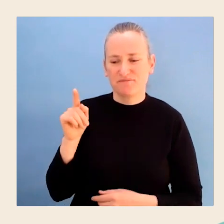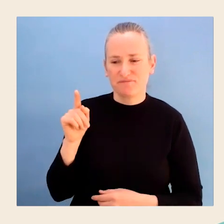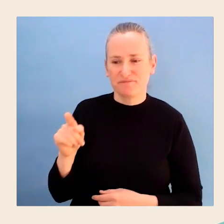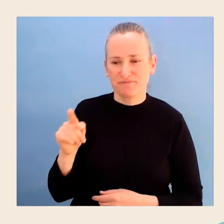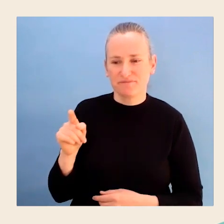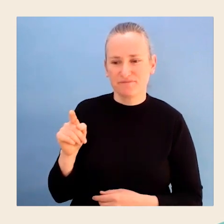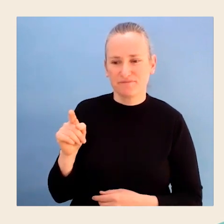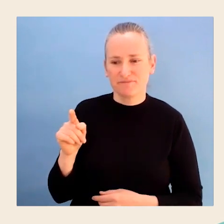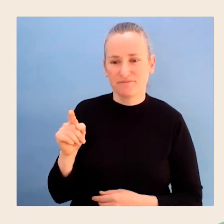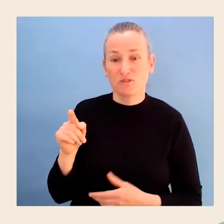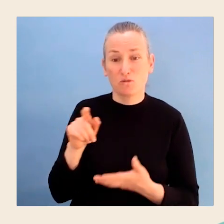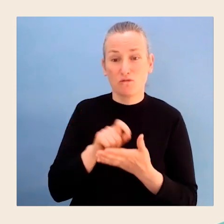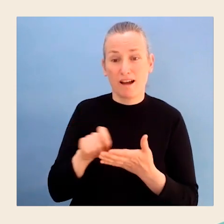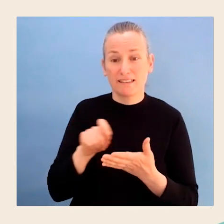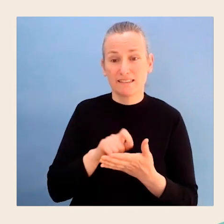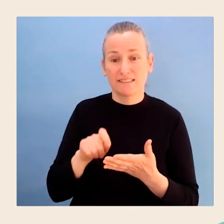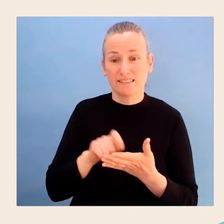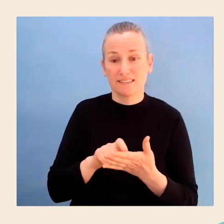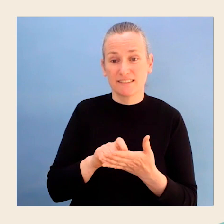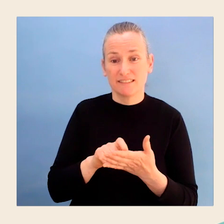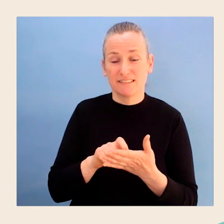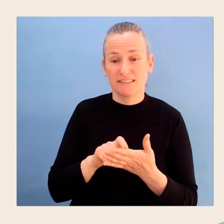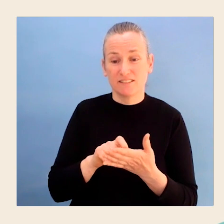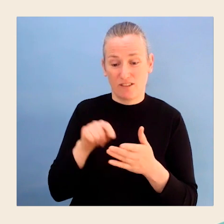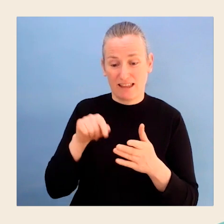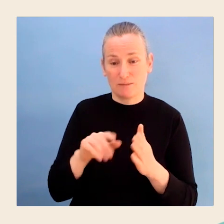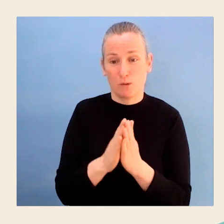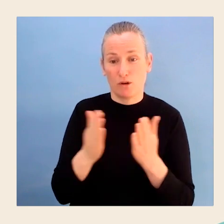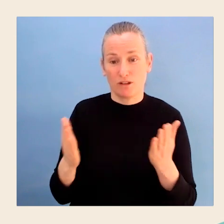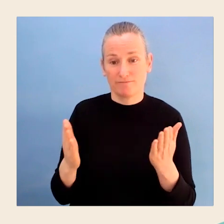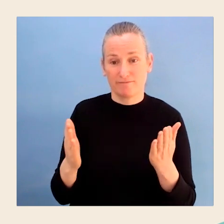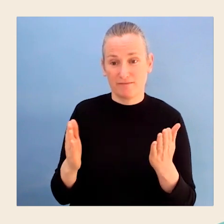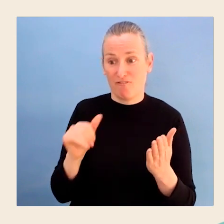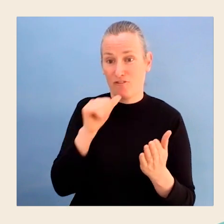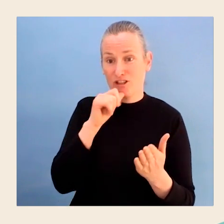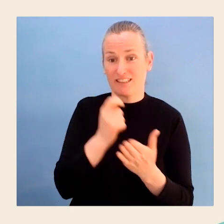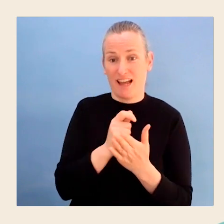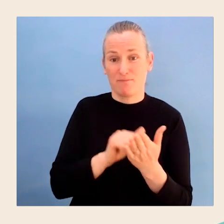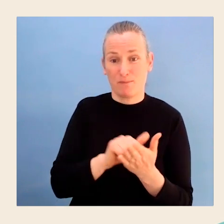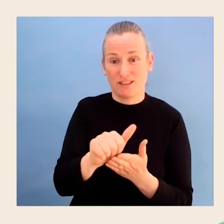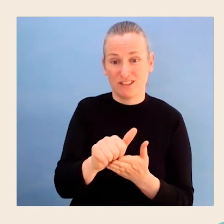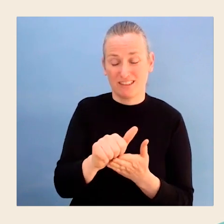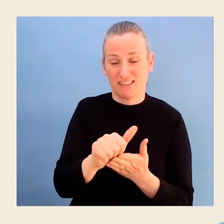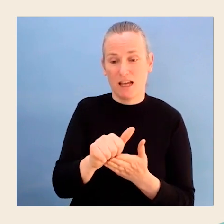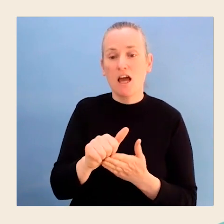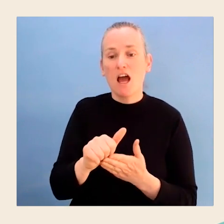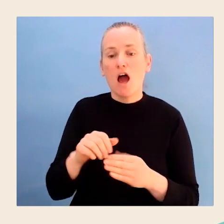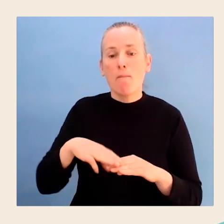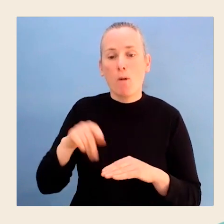to write an original essay for the book. Most of the pieces in the anthology